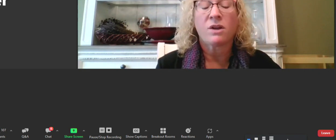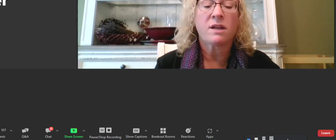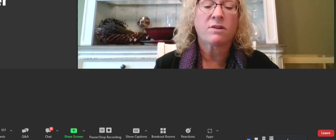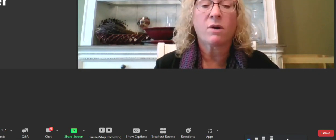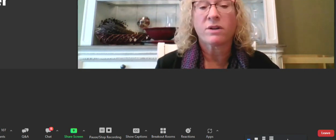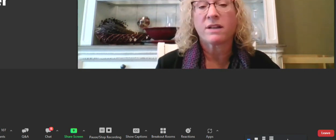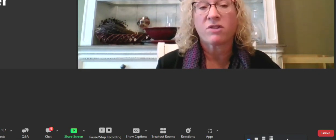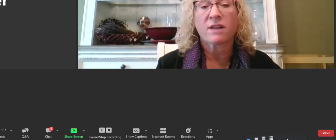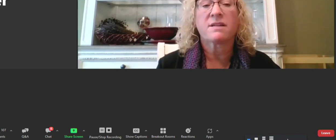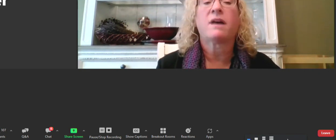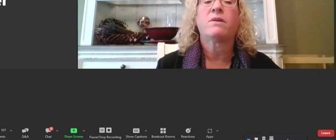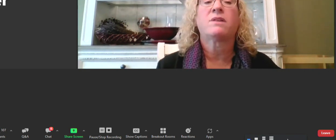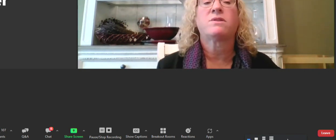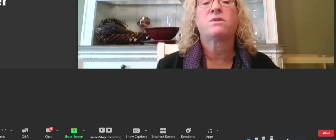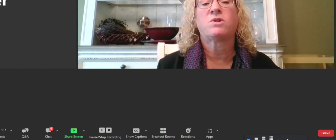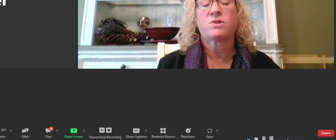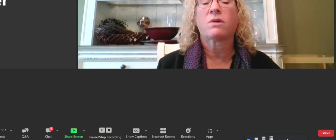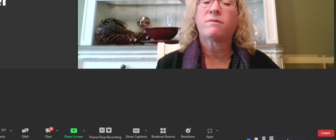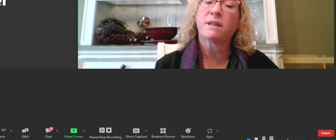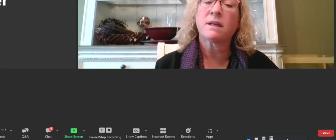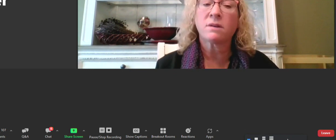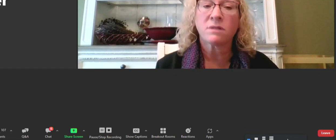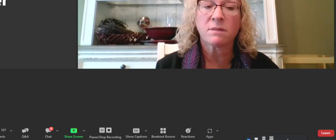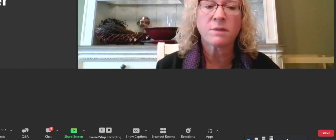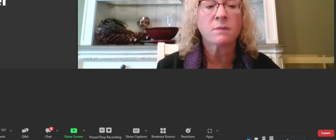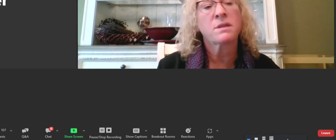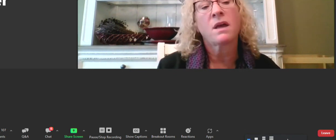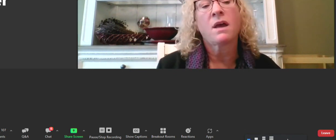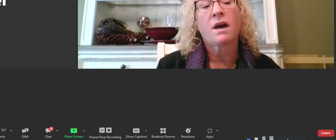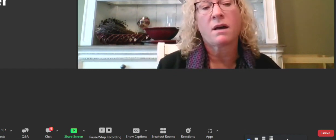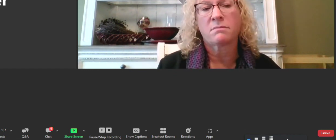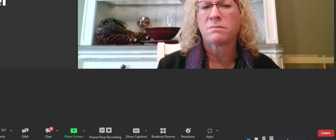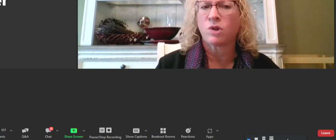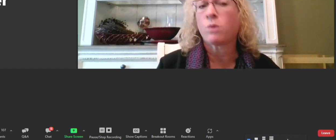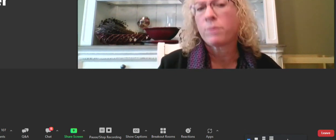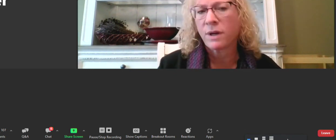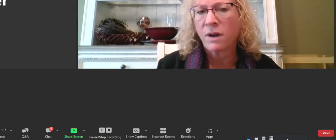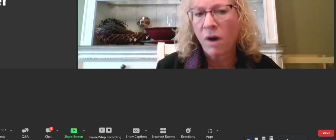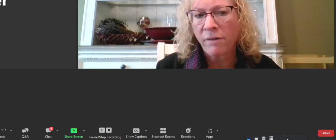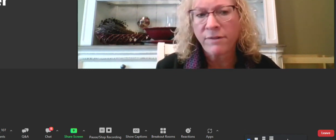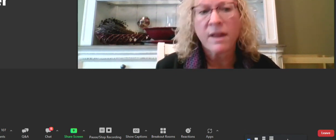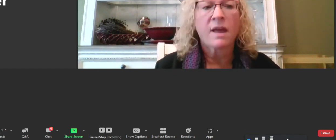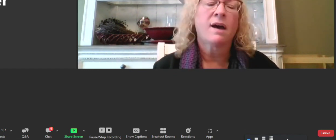you need to go get checked out as soon as you start feeling those symptoms. Don't put it off.